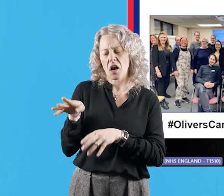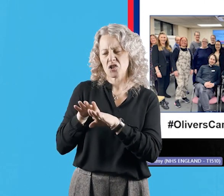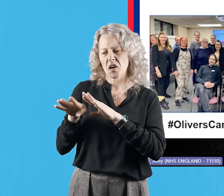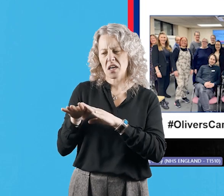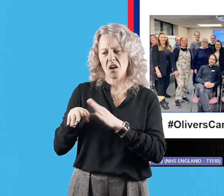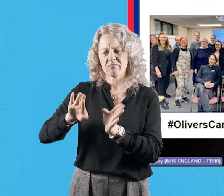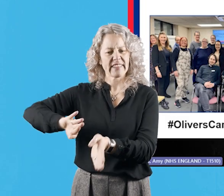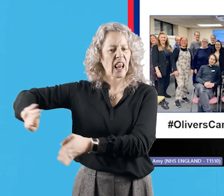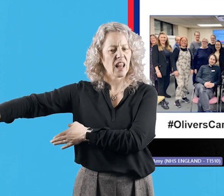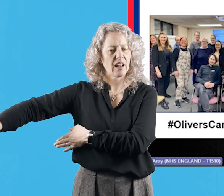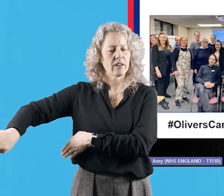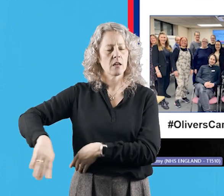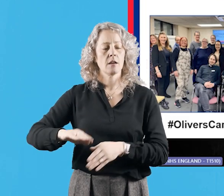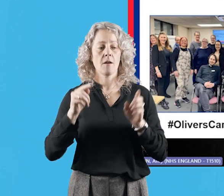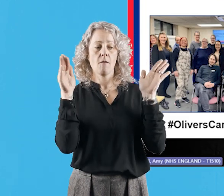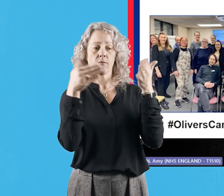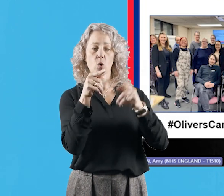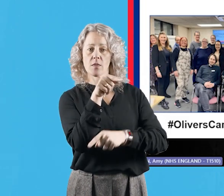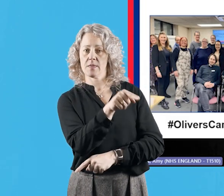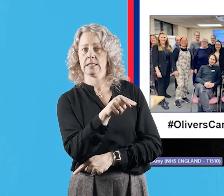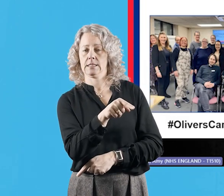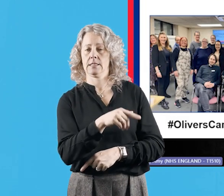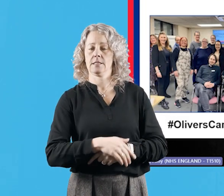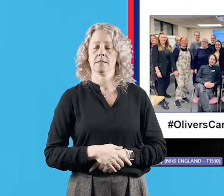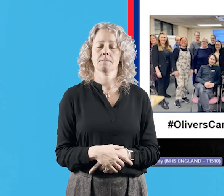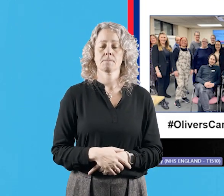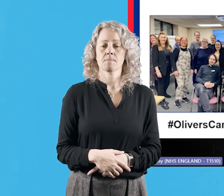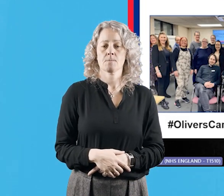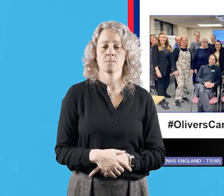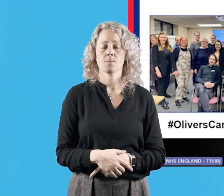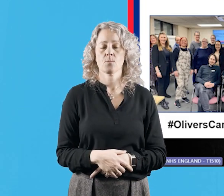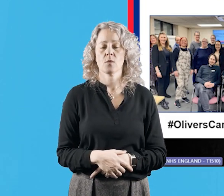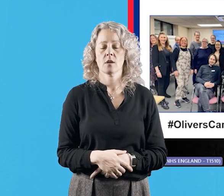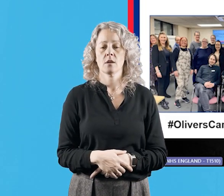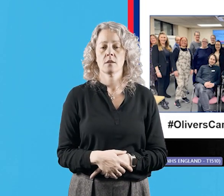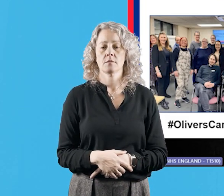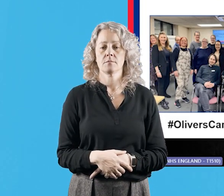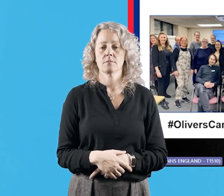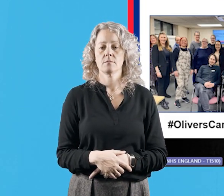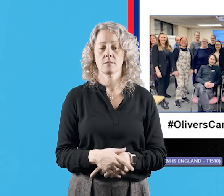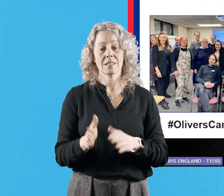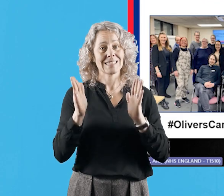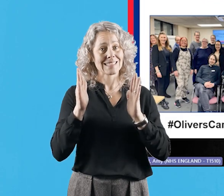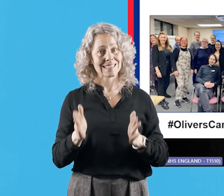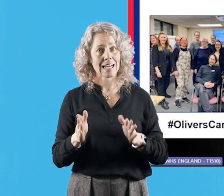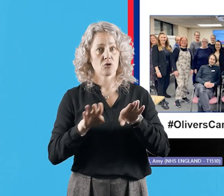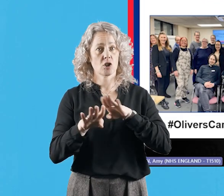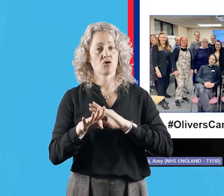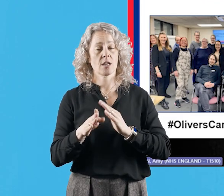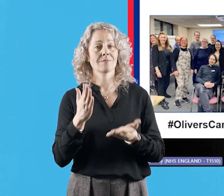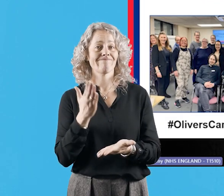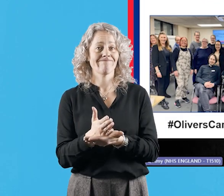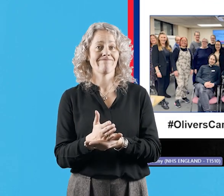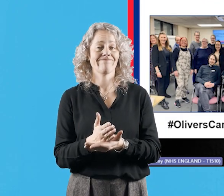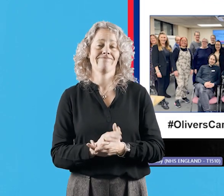actually maybe not do this year. And I know that it's not easy to say, but that is the fact. This is statutory